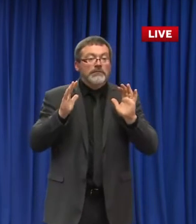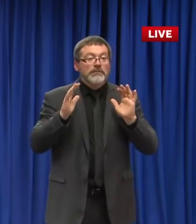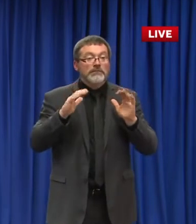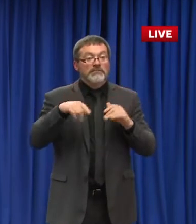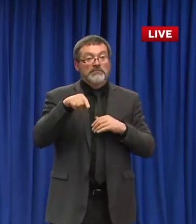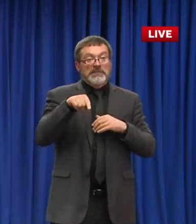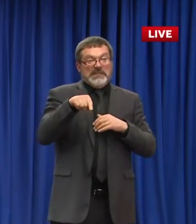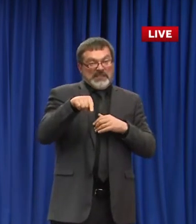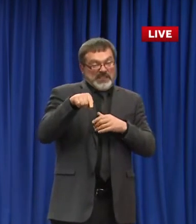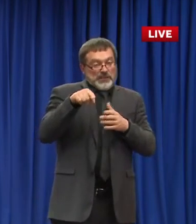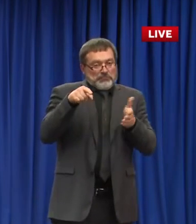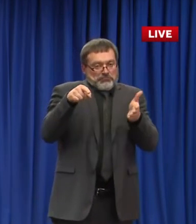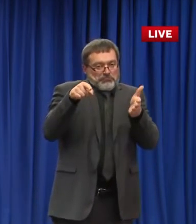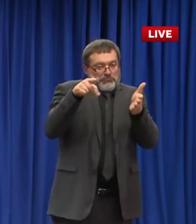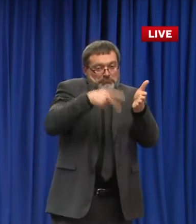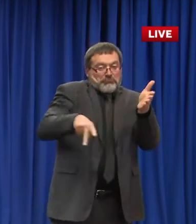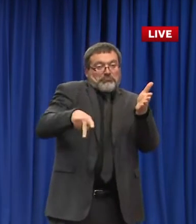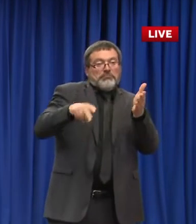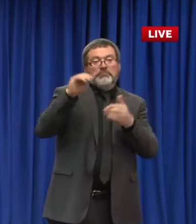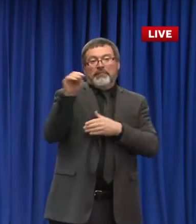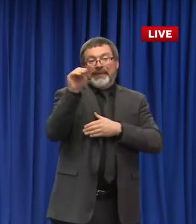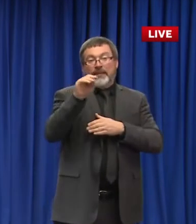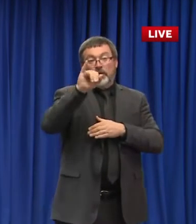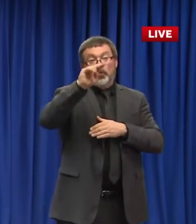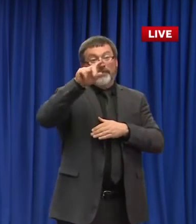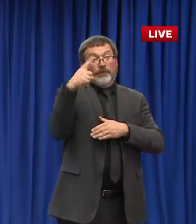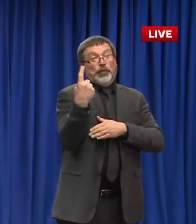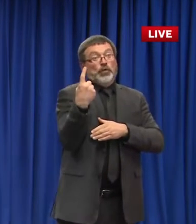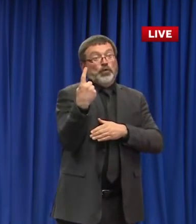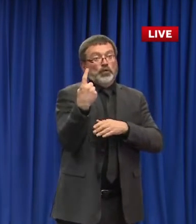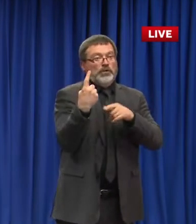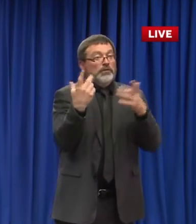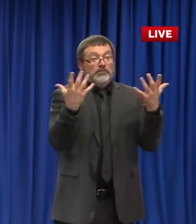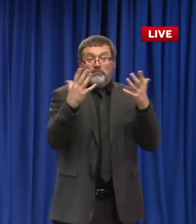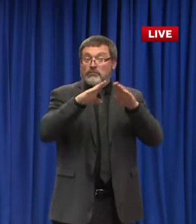SO THE NEXT THINGS WE’RE TALKING ABOUT REALLY REVOLVE AROUND AN OPENING DATE OF MONDAY, JUNE 1ST.